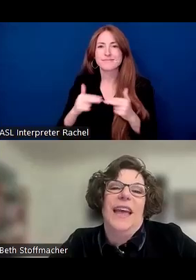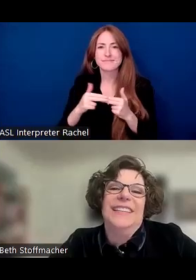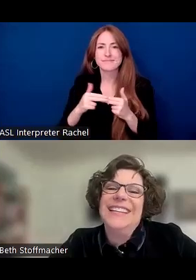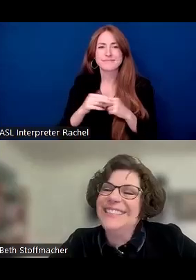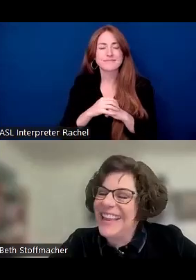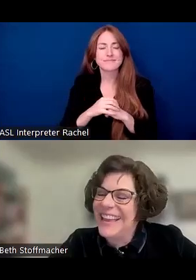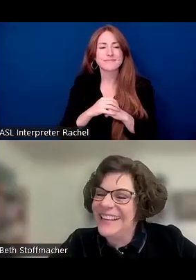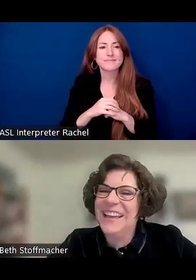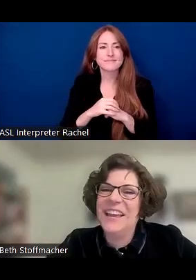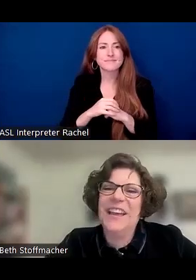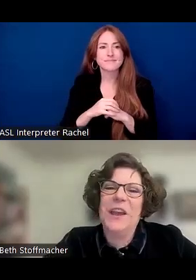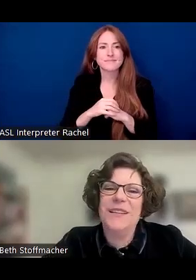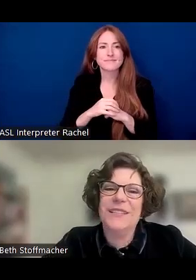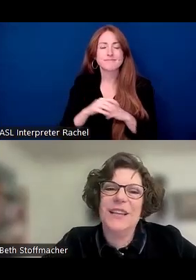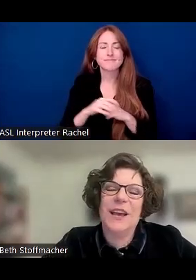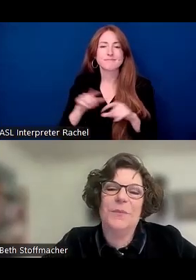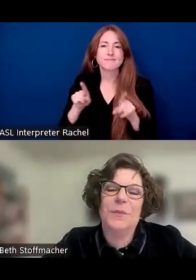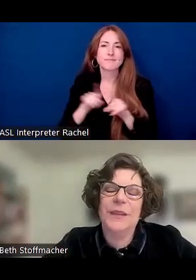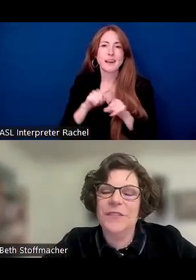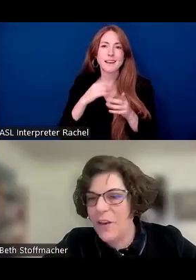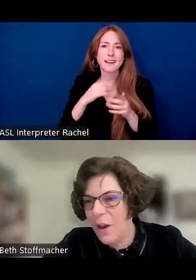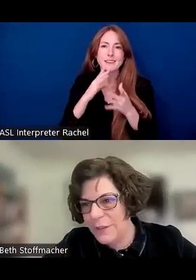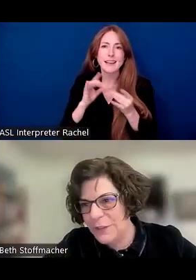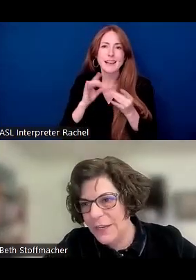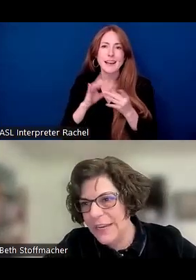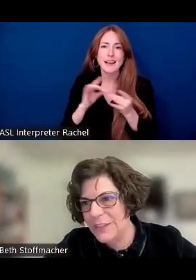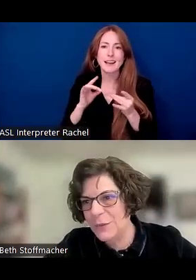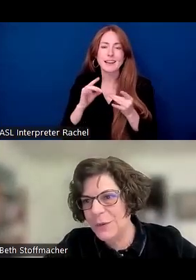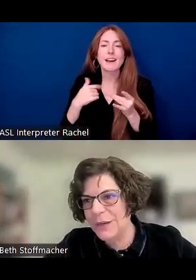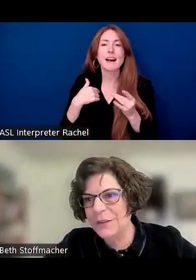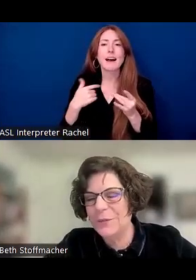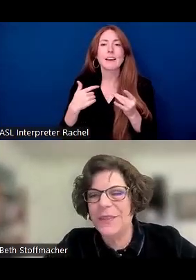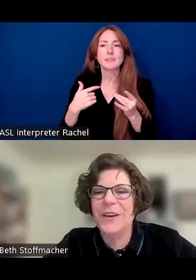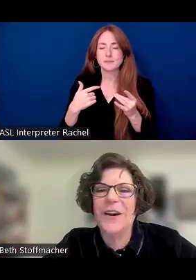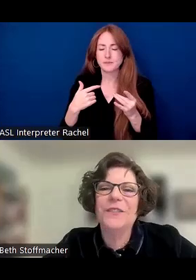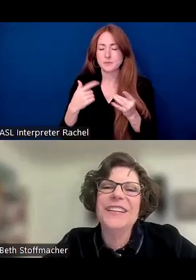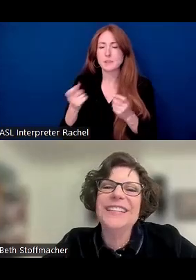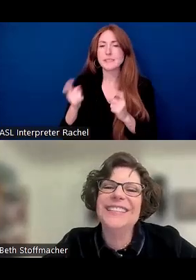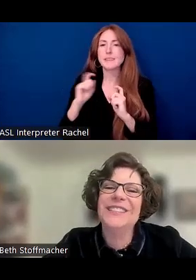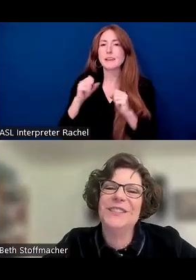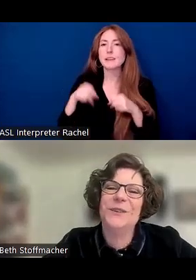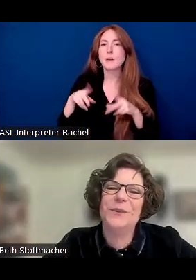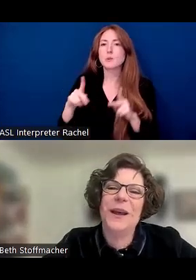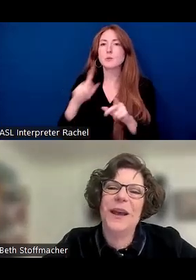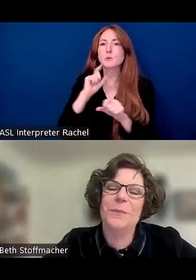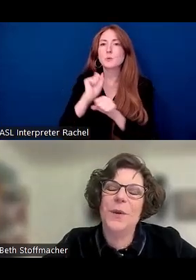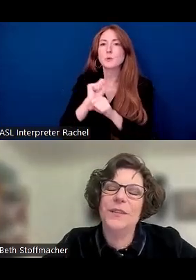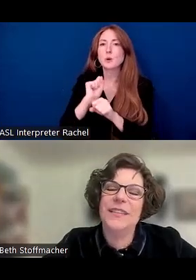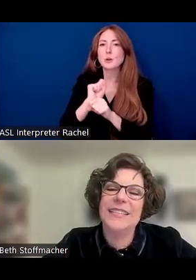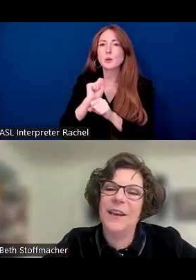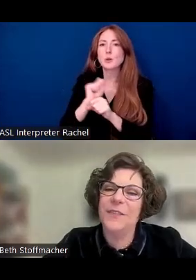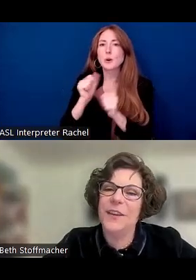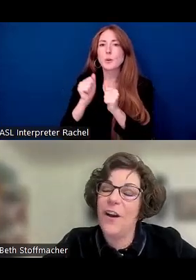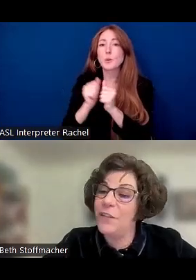As I said, I was given the opportunity to work with the conference to send out the call for